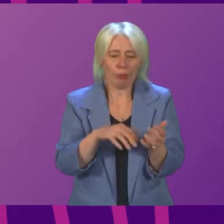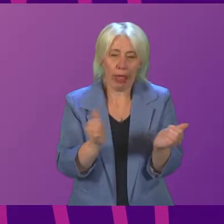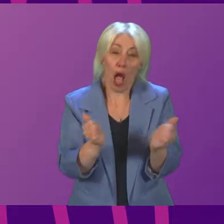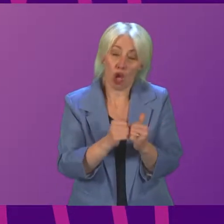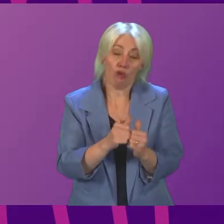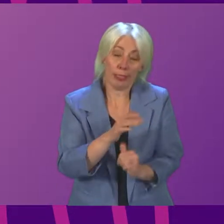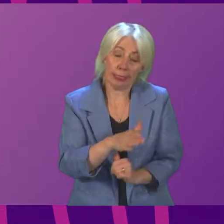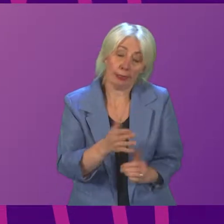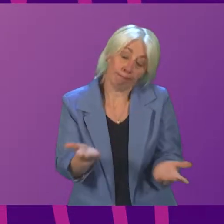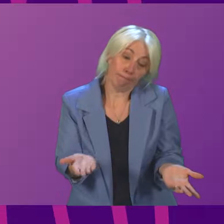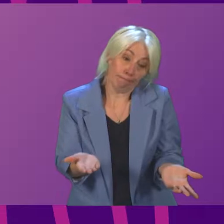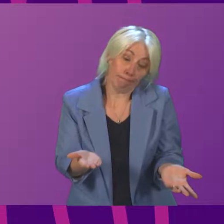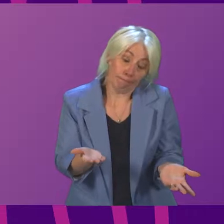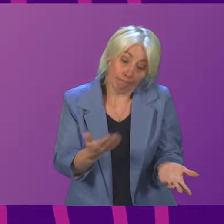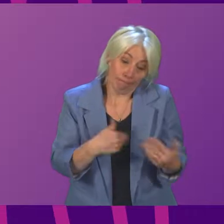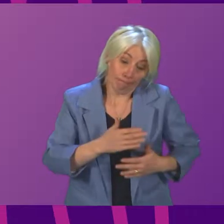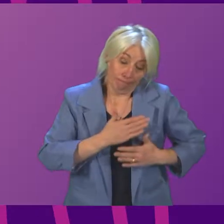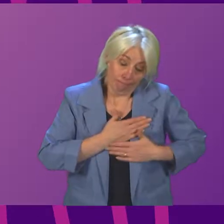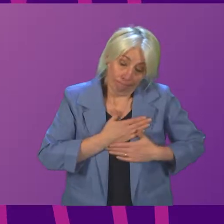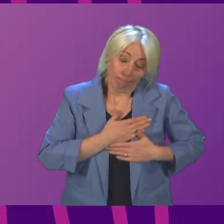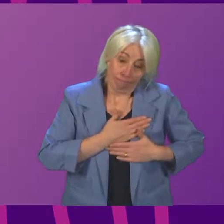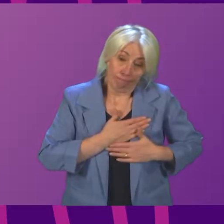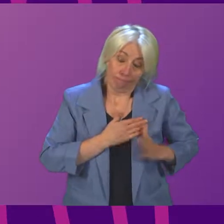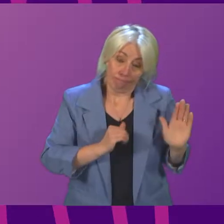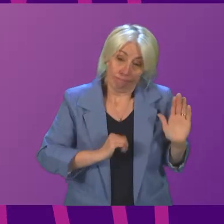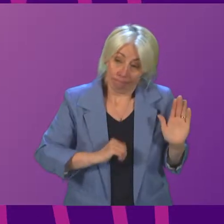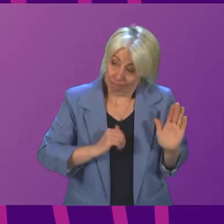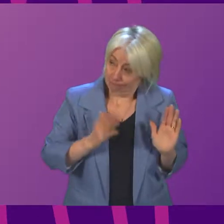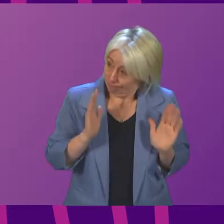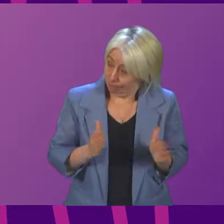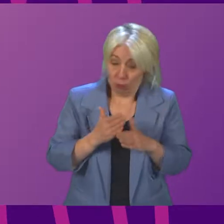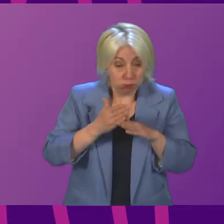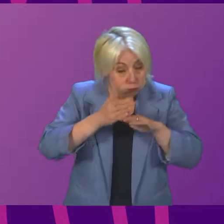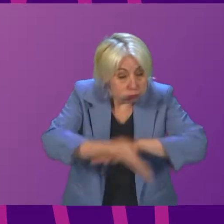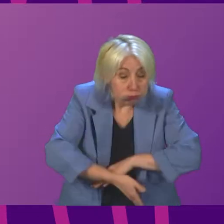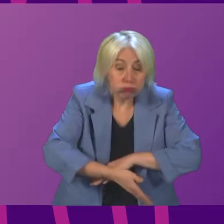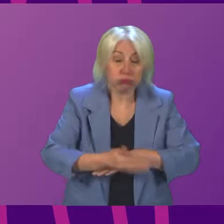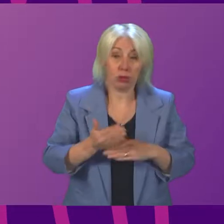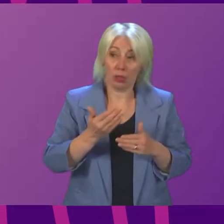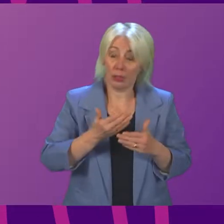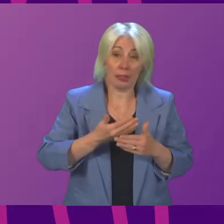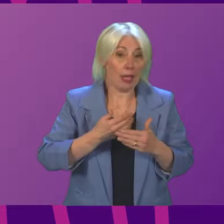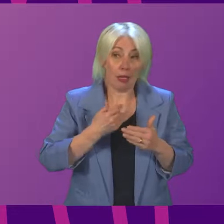working whole-heartedly, day and night, to do what we can to control transmission. Of course, it